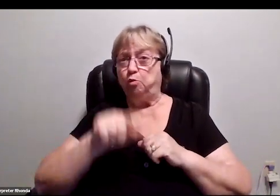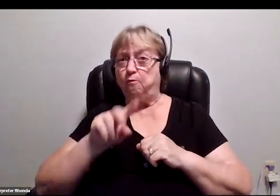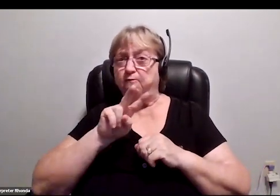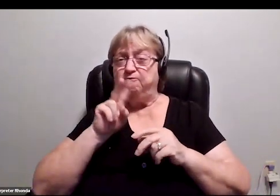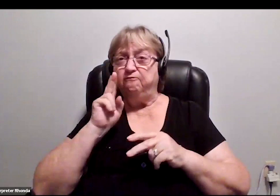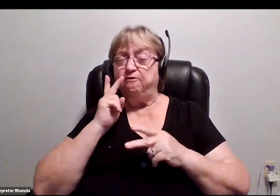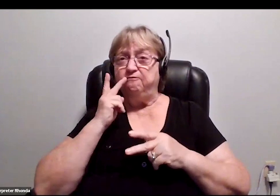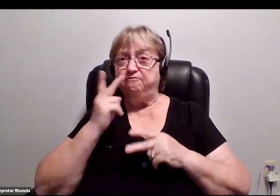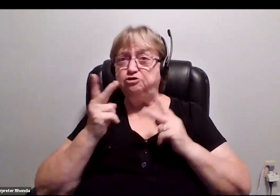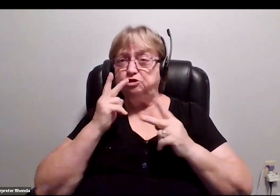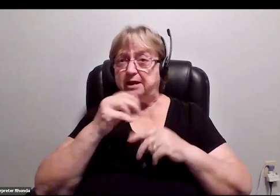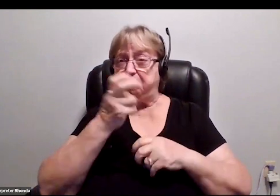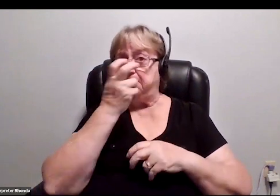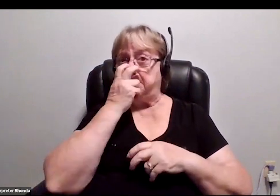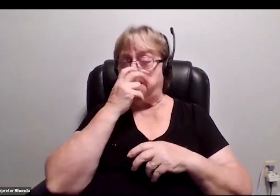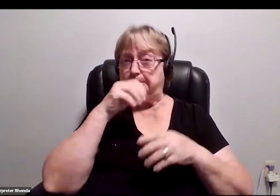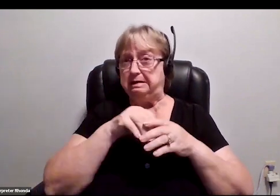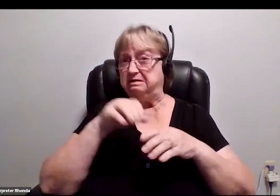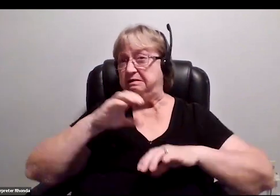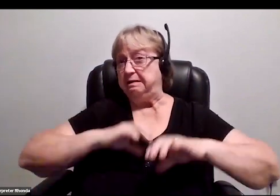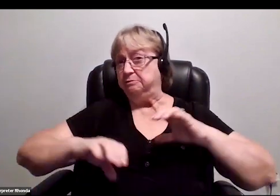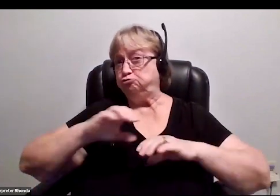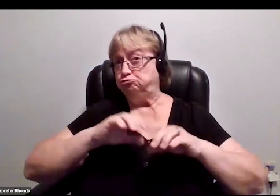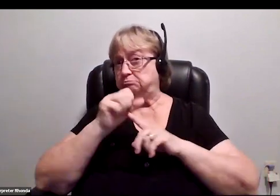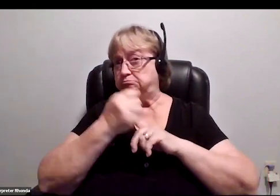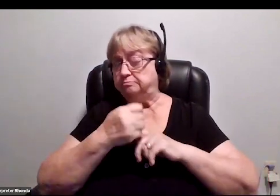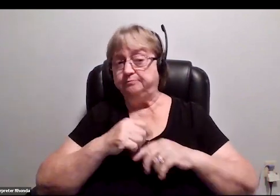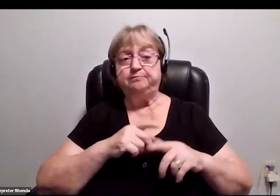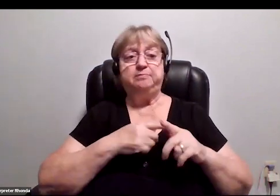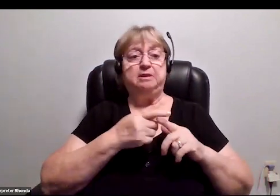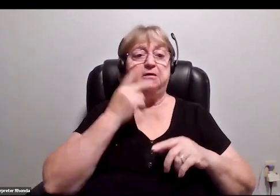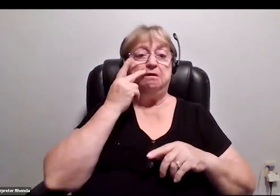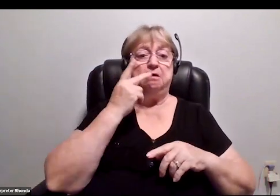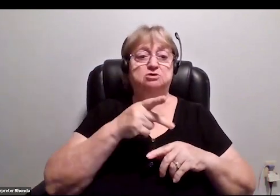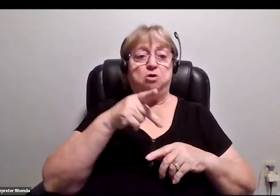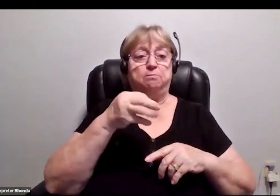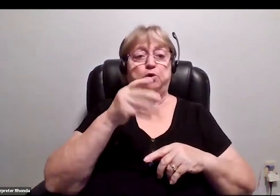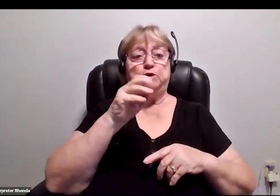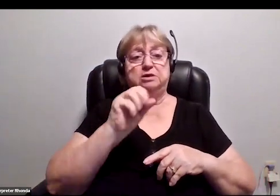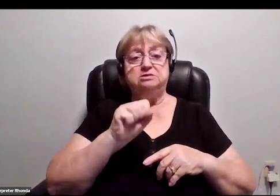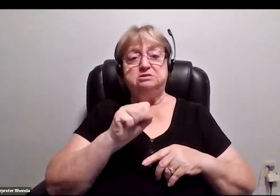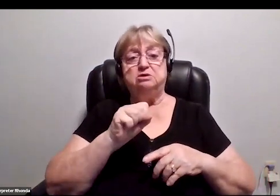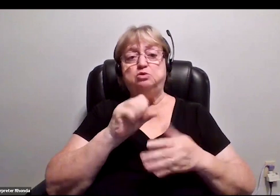Then I saw videos from Kate Fraser, retired science teacher at the Perkins School for the Blind, where she was demoing